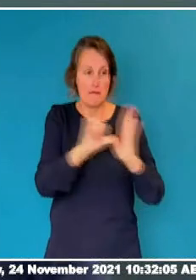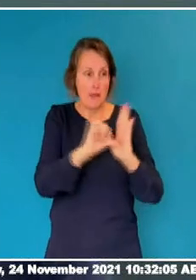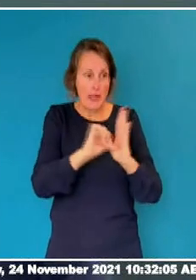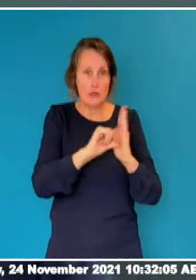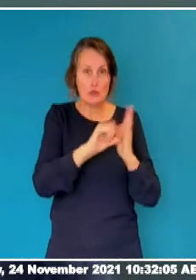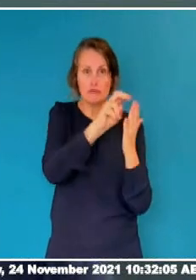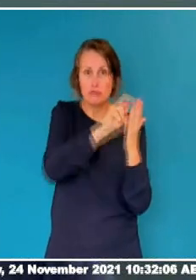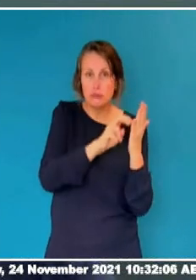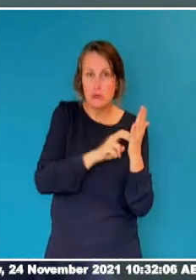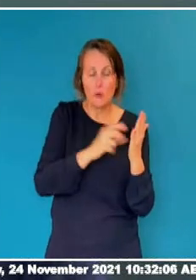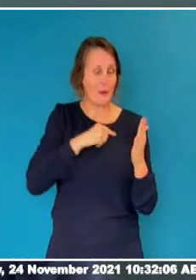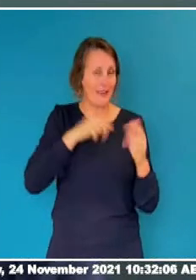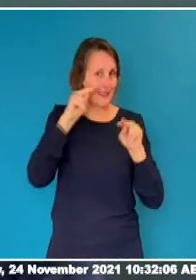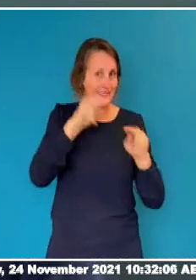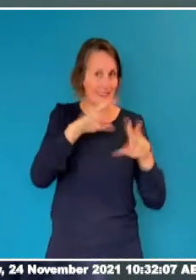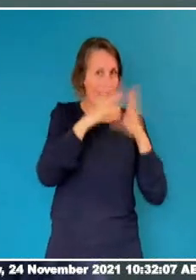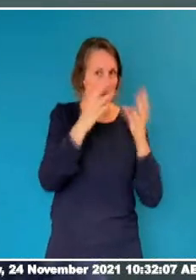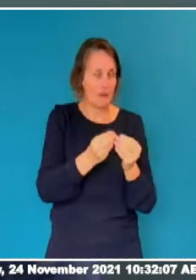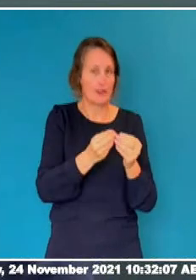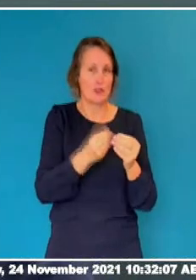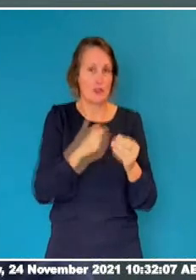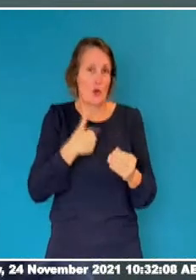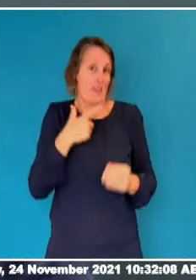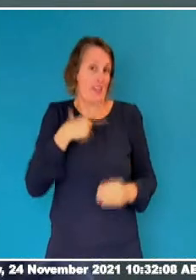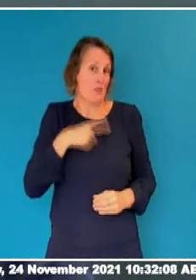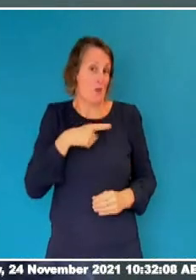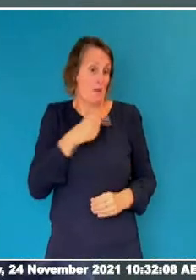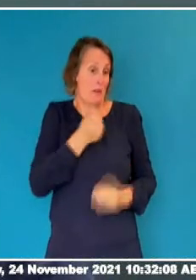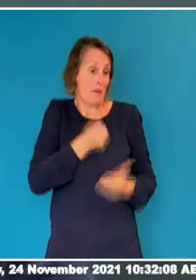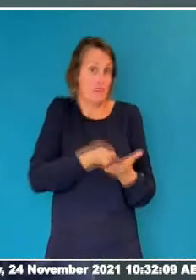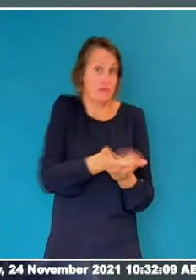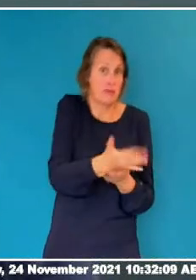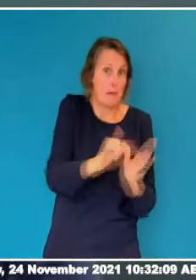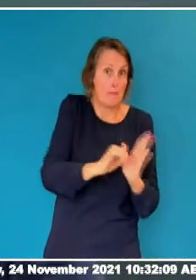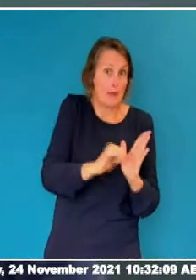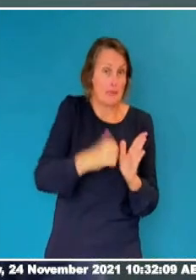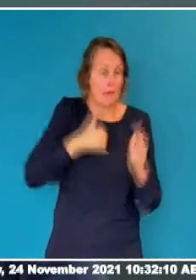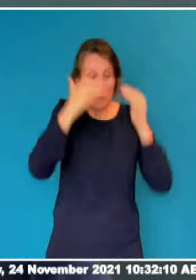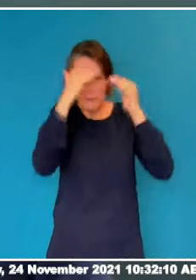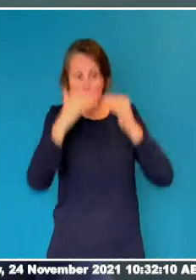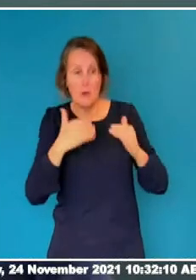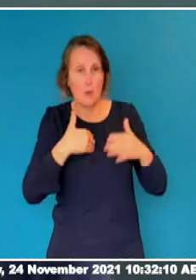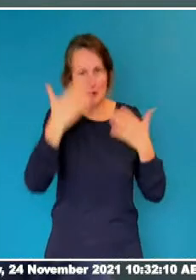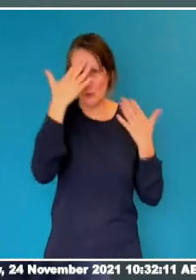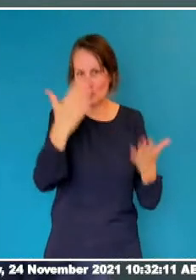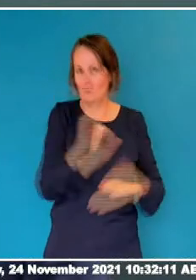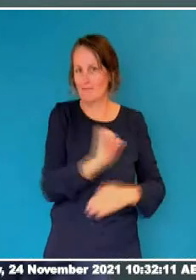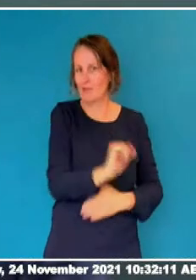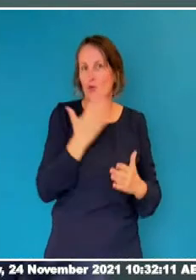the reasons why the costs for those particular five examples are unknown to us at